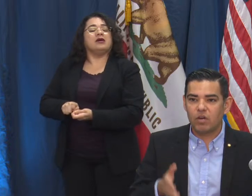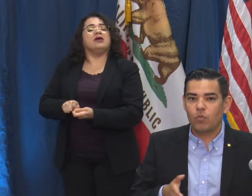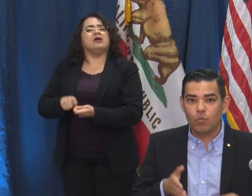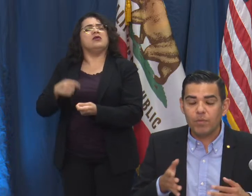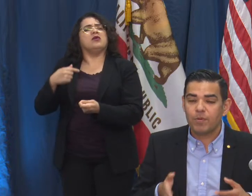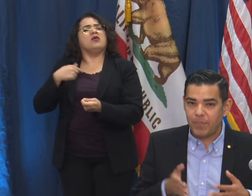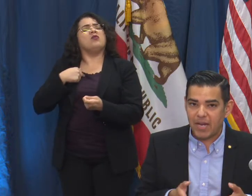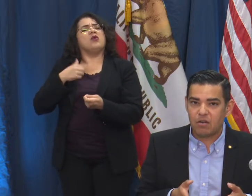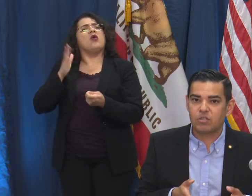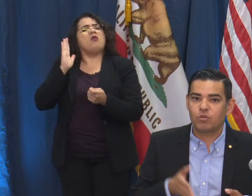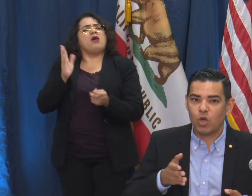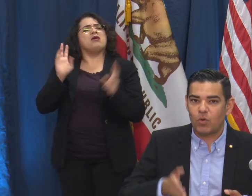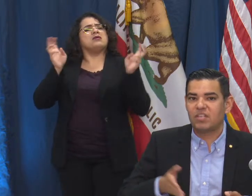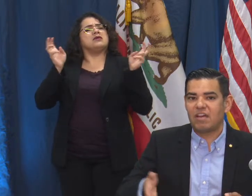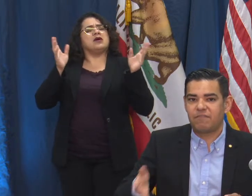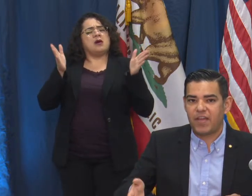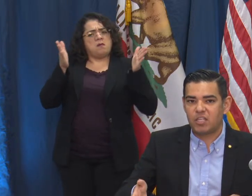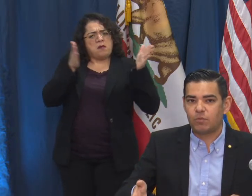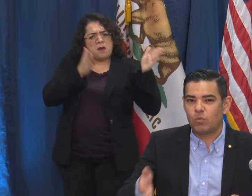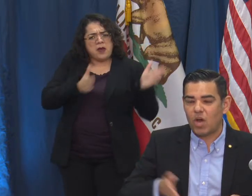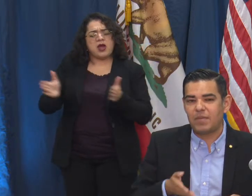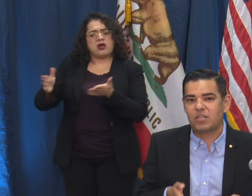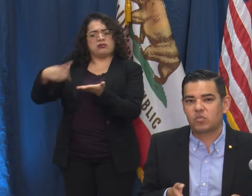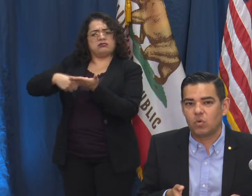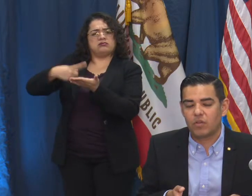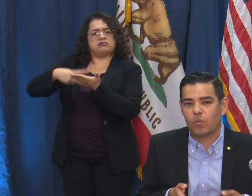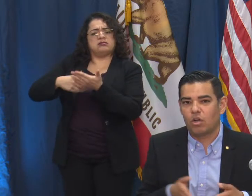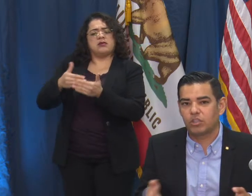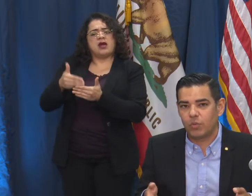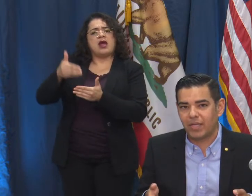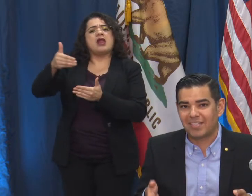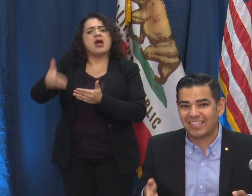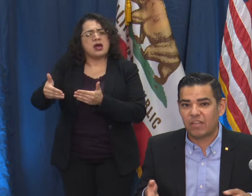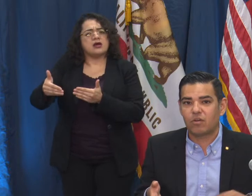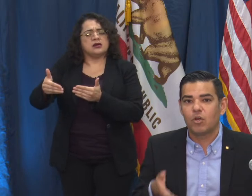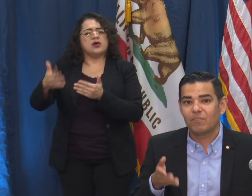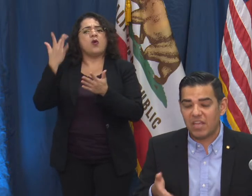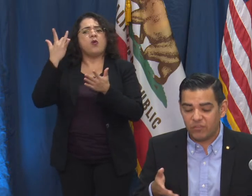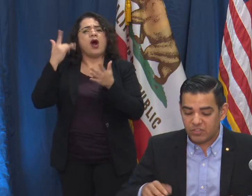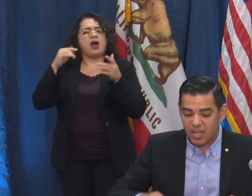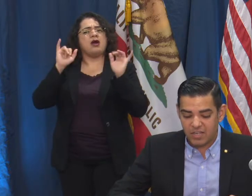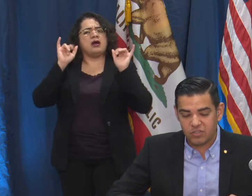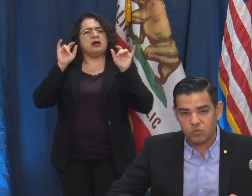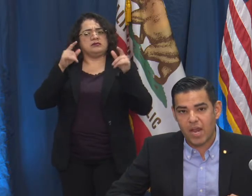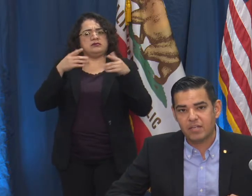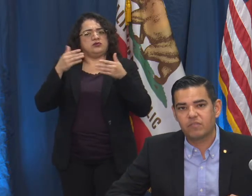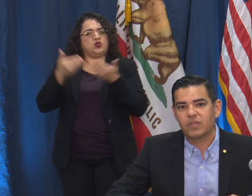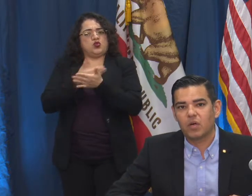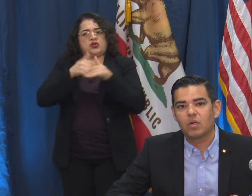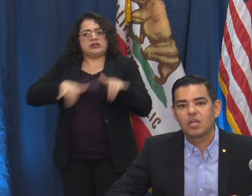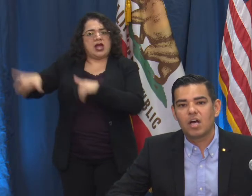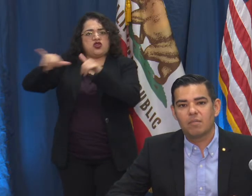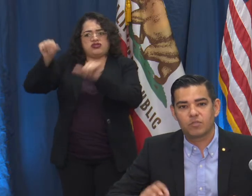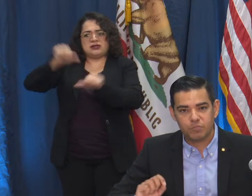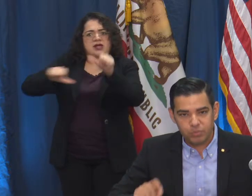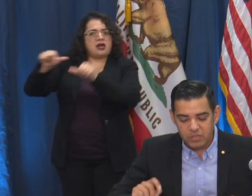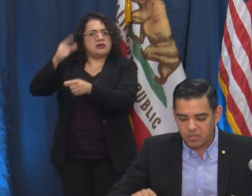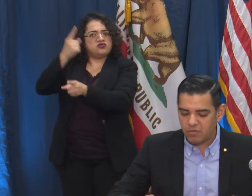will be prepared to go into that phase but we want to make sure that we're all doing it together and that the science is right and so just please know that's